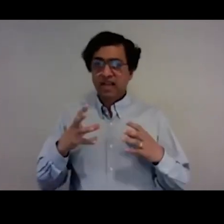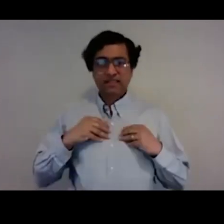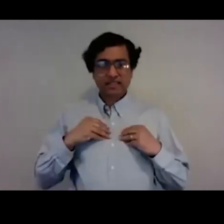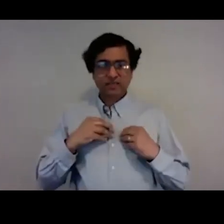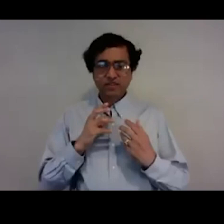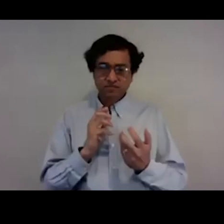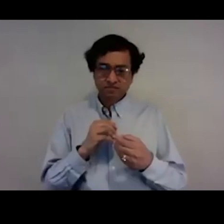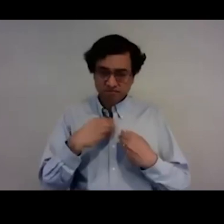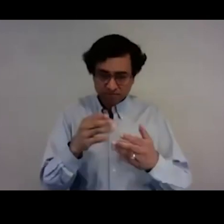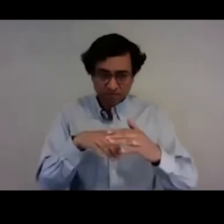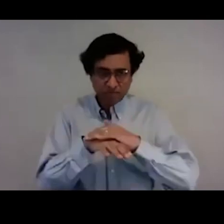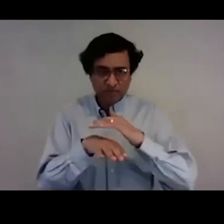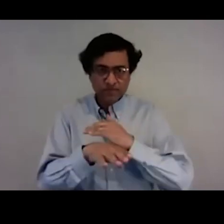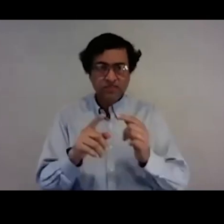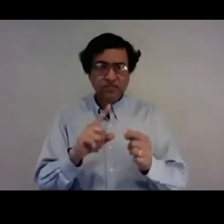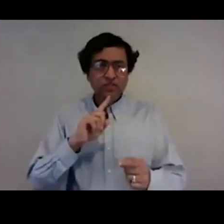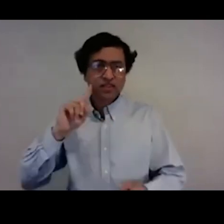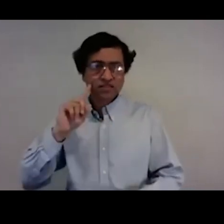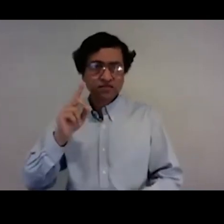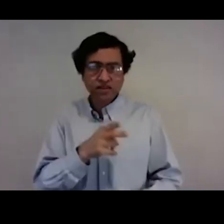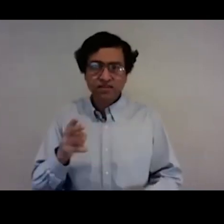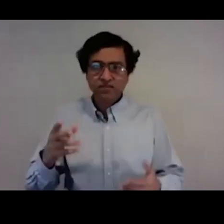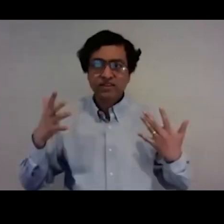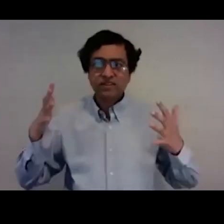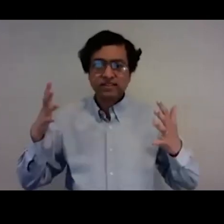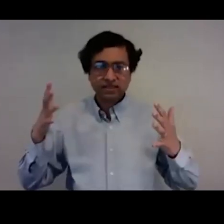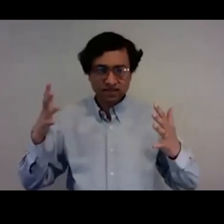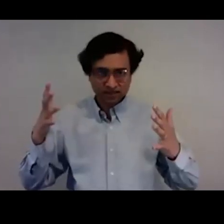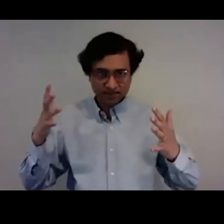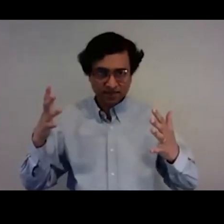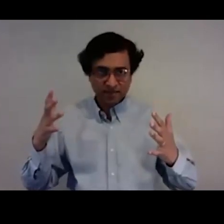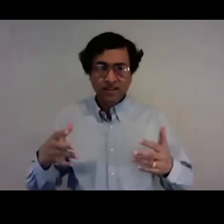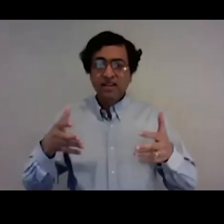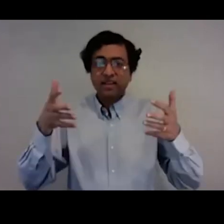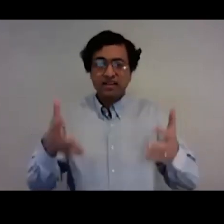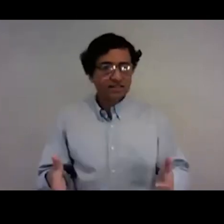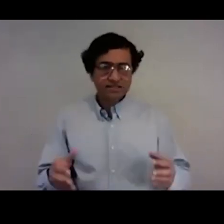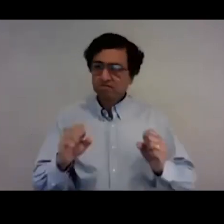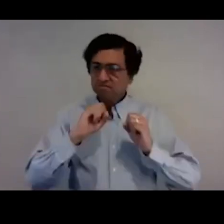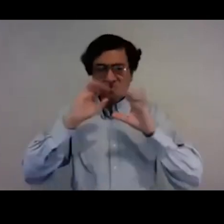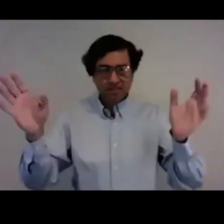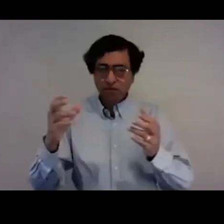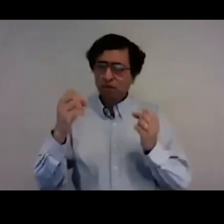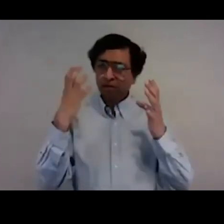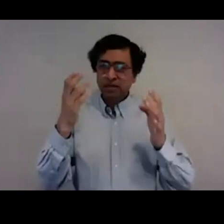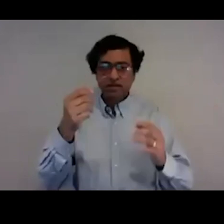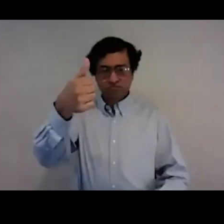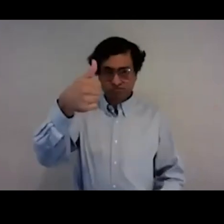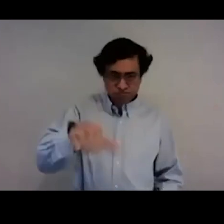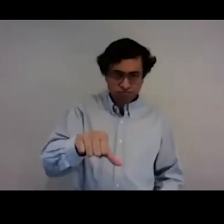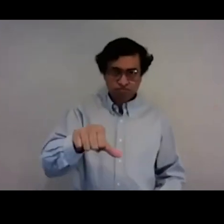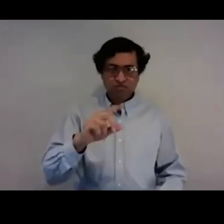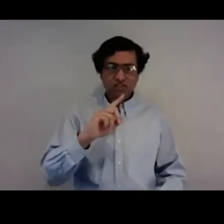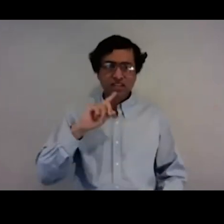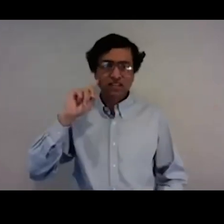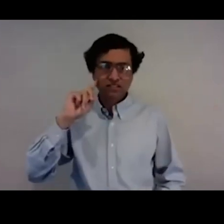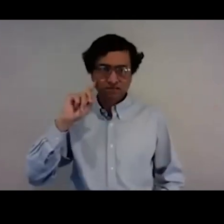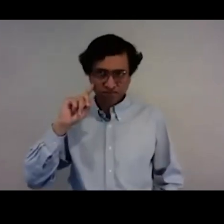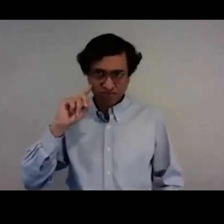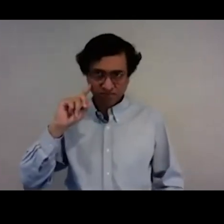higher learning that accepted deaf students. And the rest of the institutions just didn't.